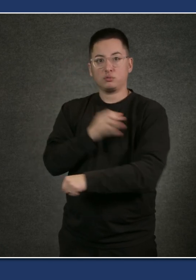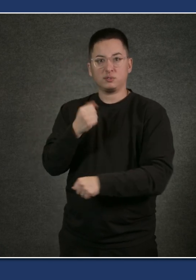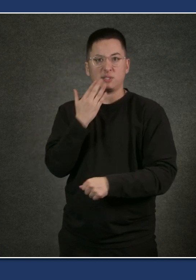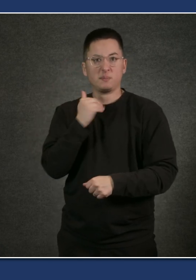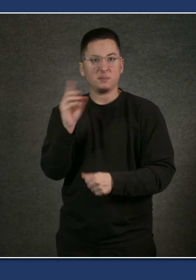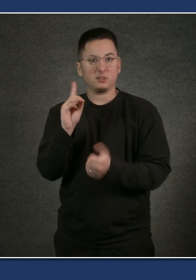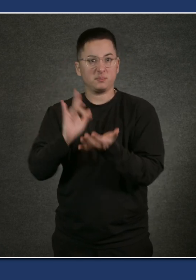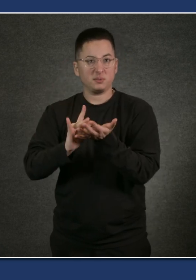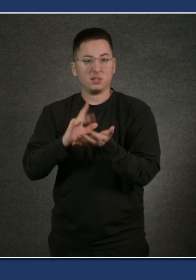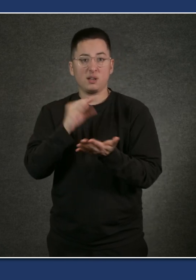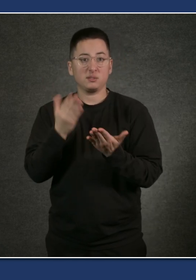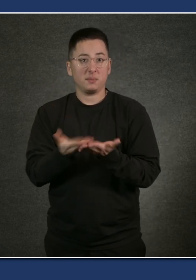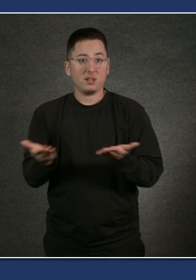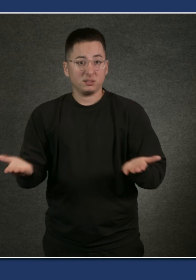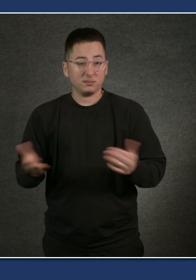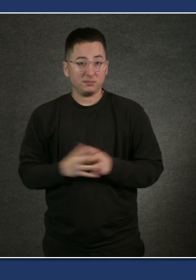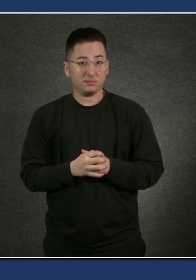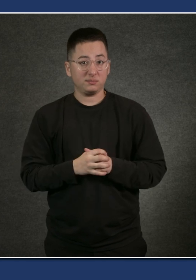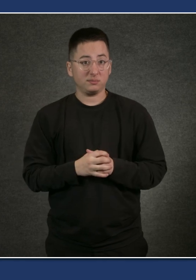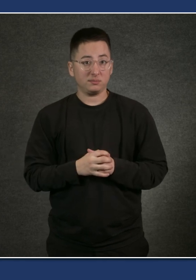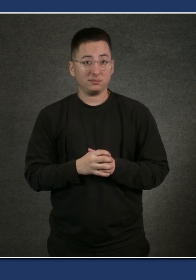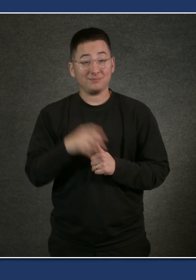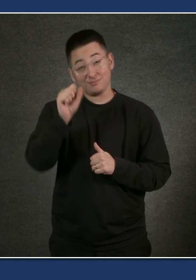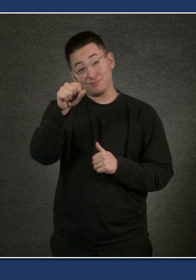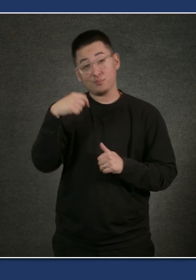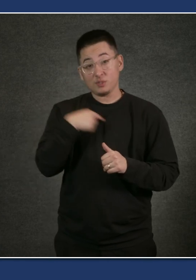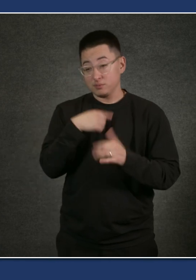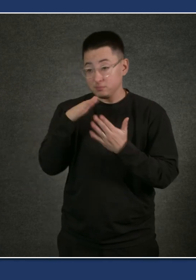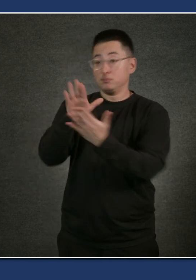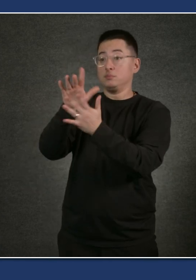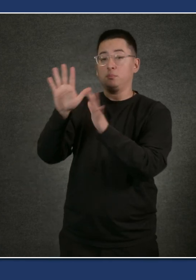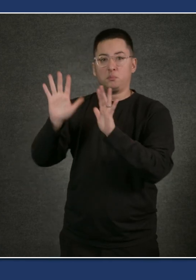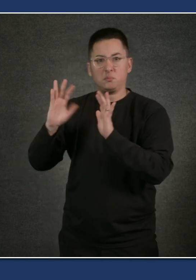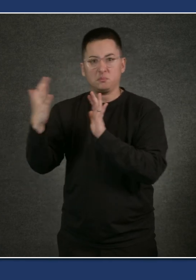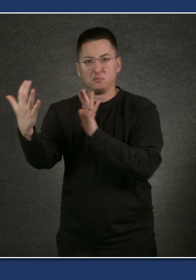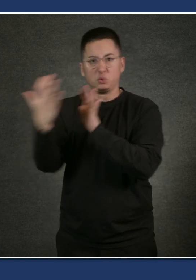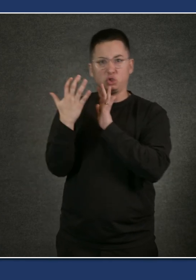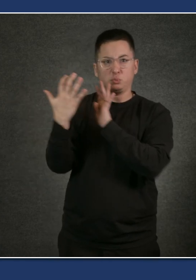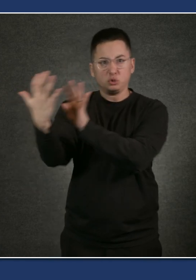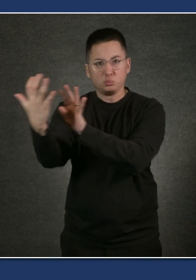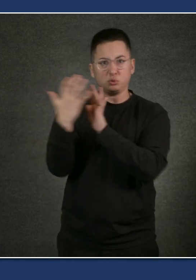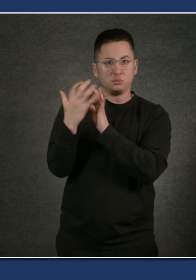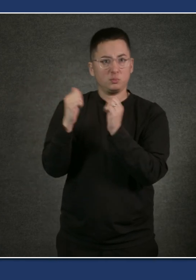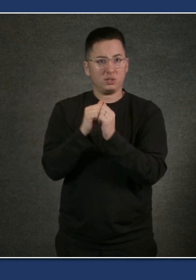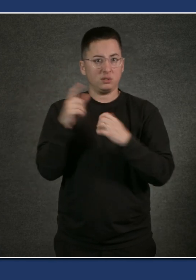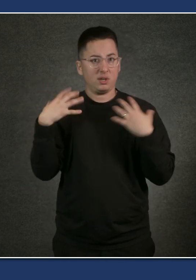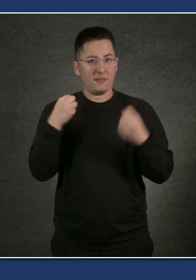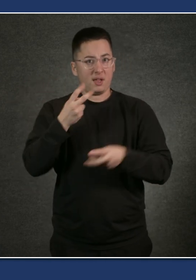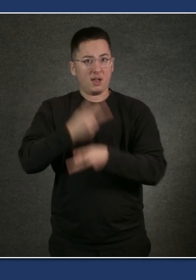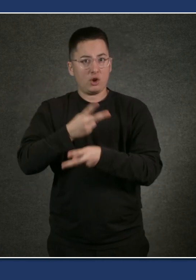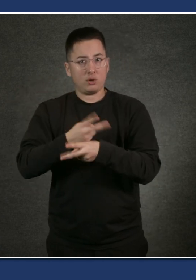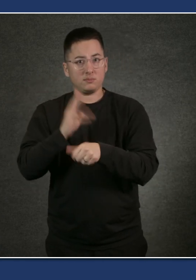Despite facing pushback from the healthcare industry, our courageous legislature moved forward,